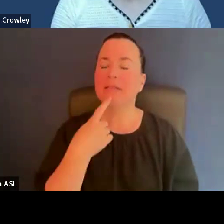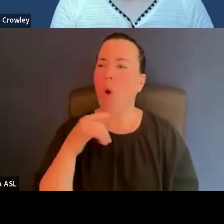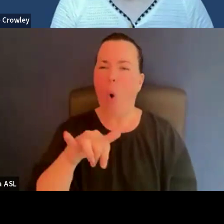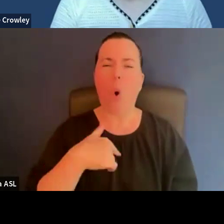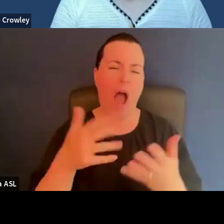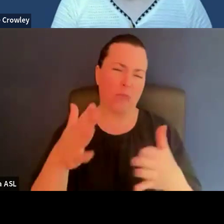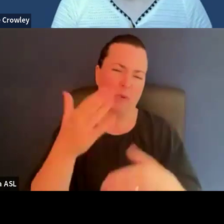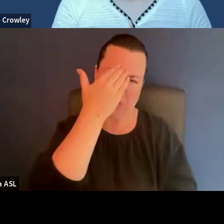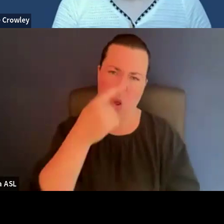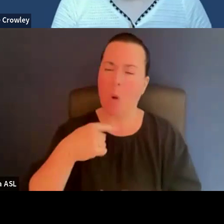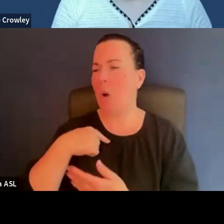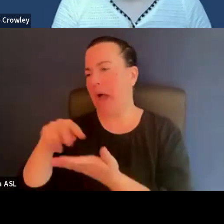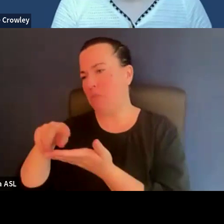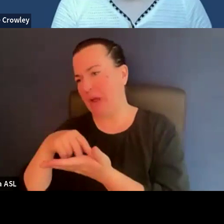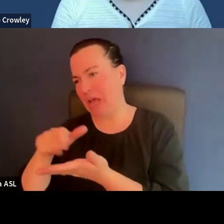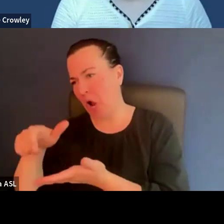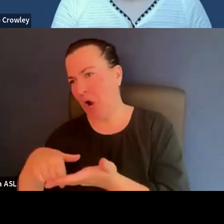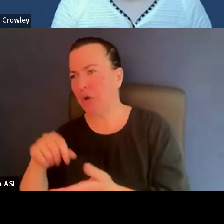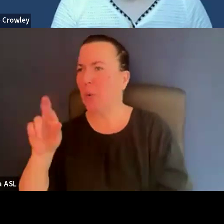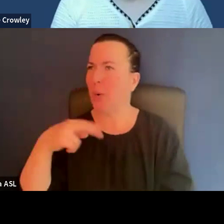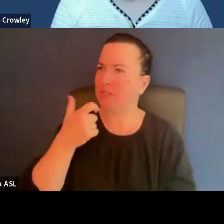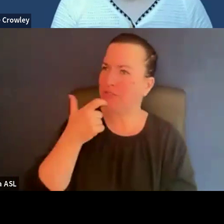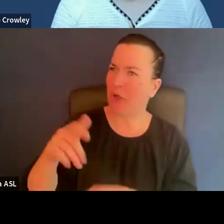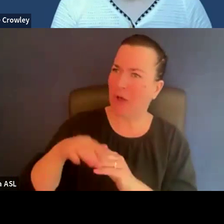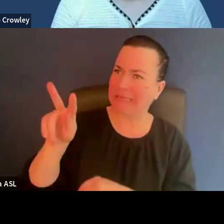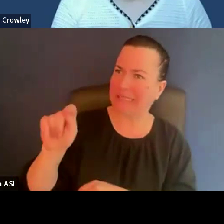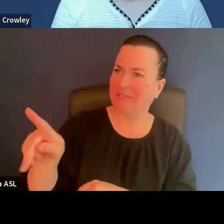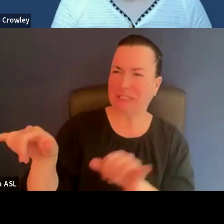Really listen to the self-advocates and their stories,